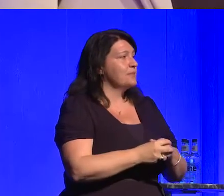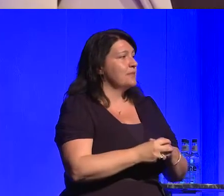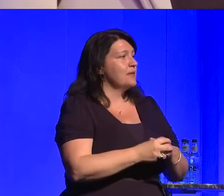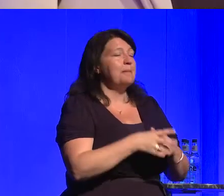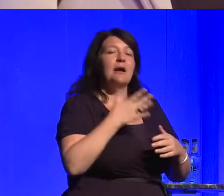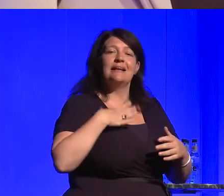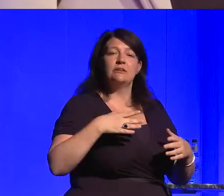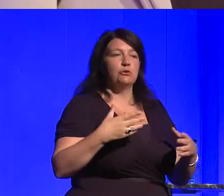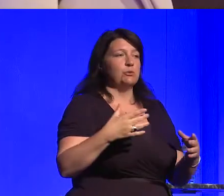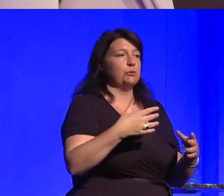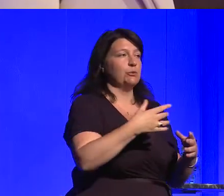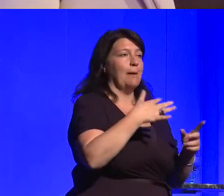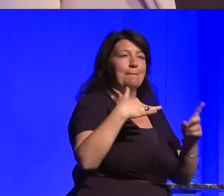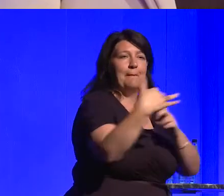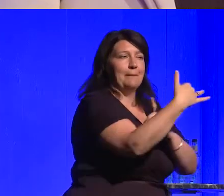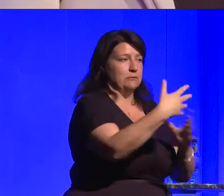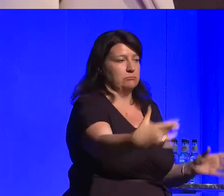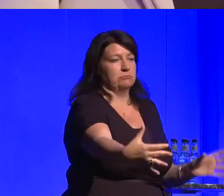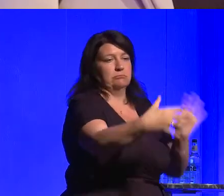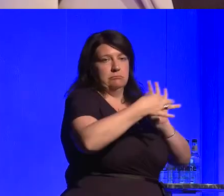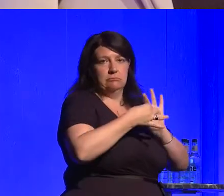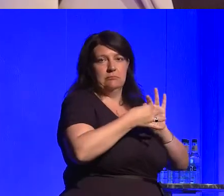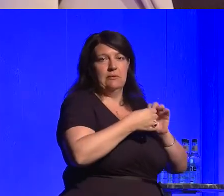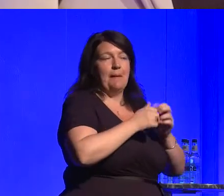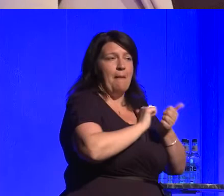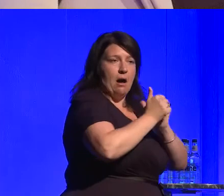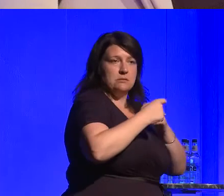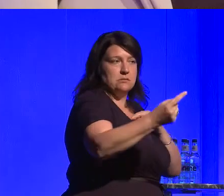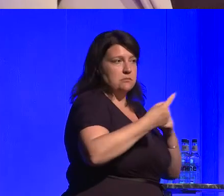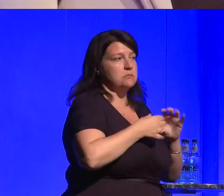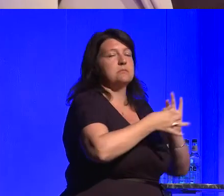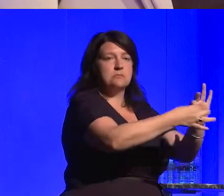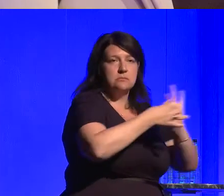to support. So they were our conversations.